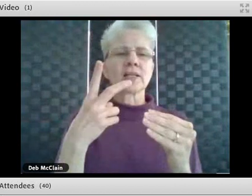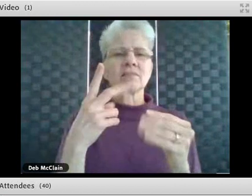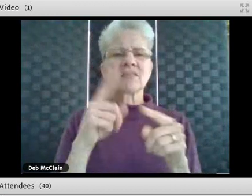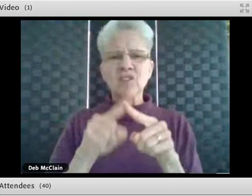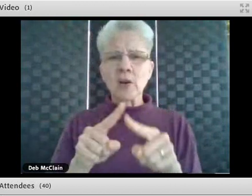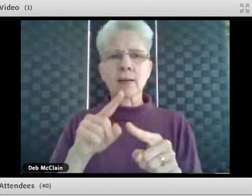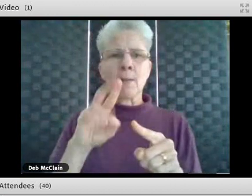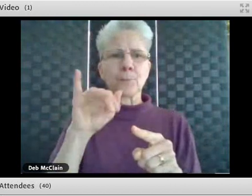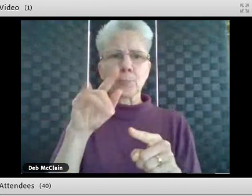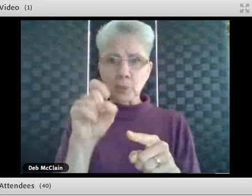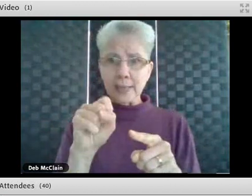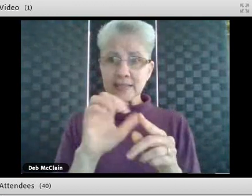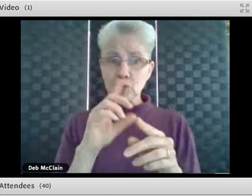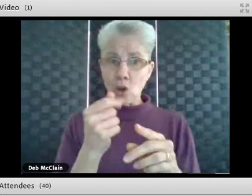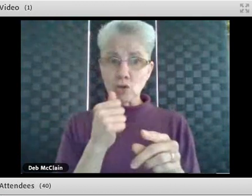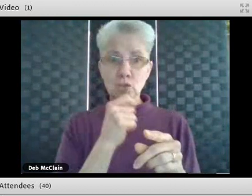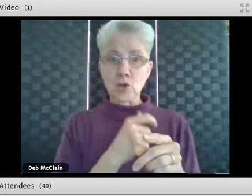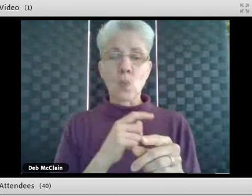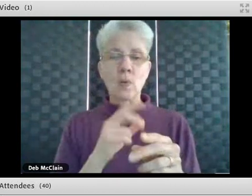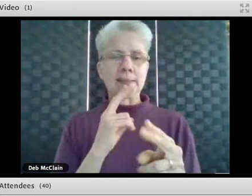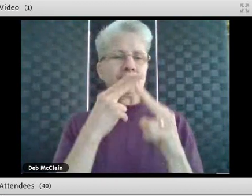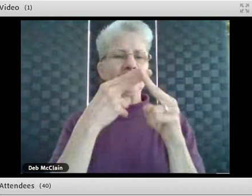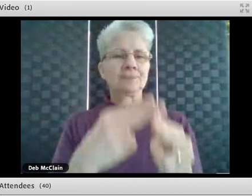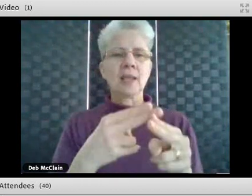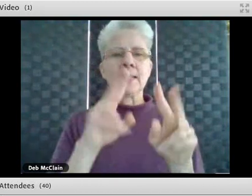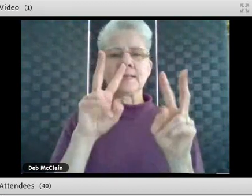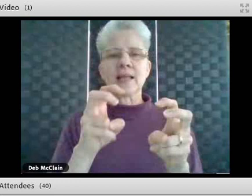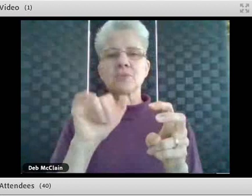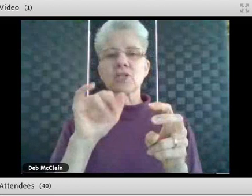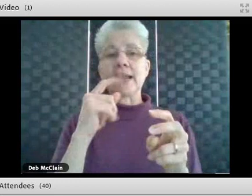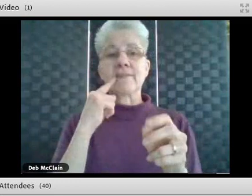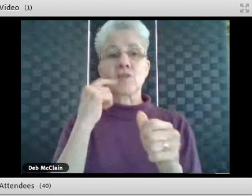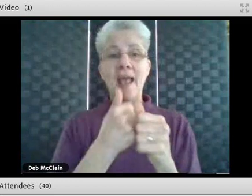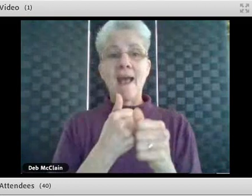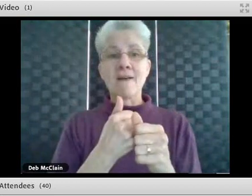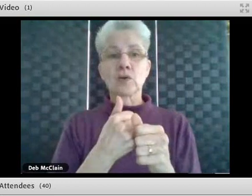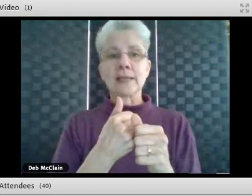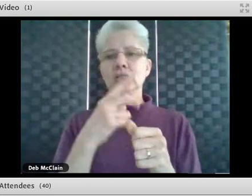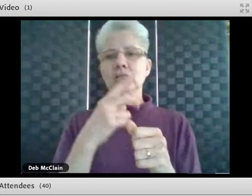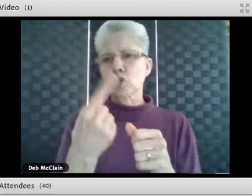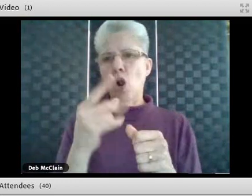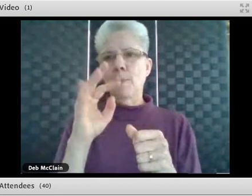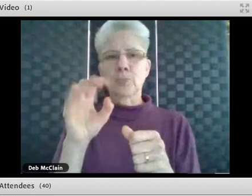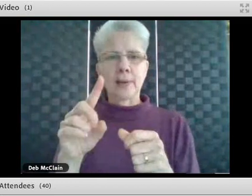You don't want to assign a subject heading for every single dog breed. It's about dog breeds and dog care,